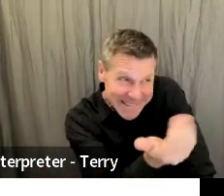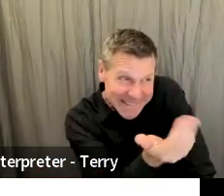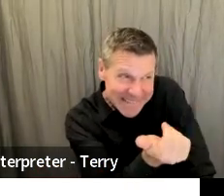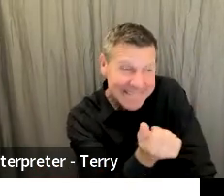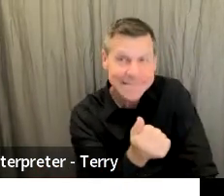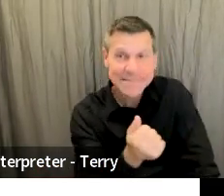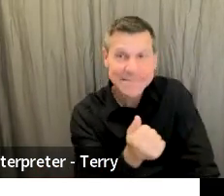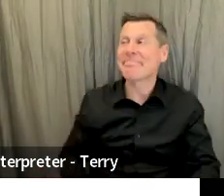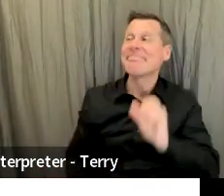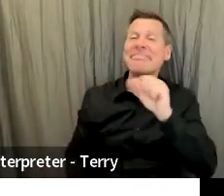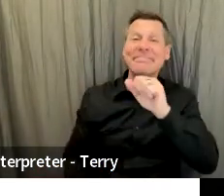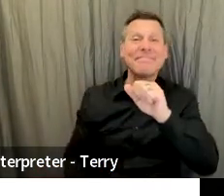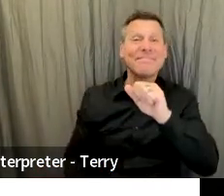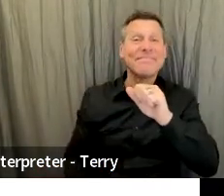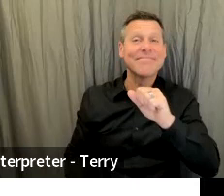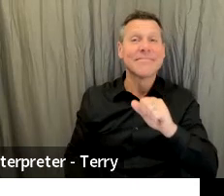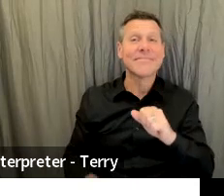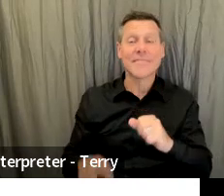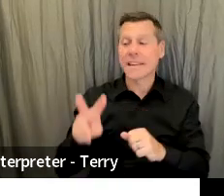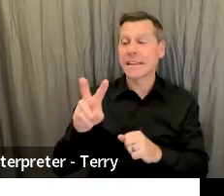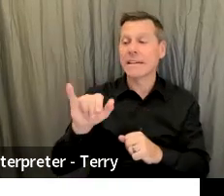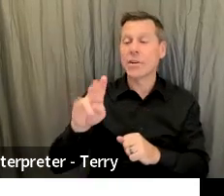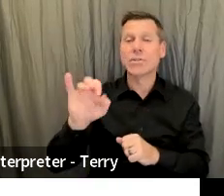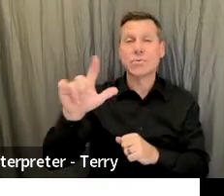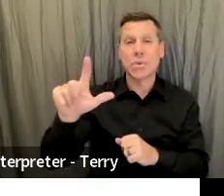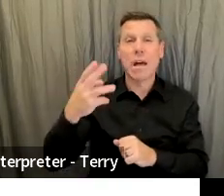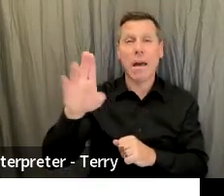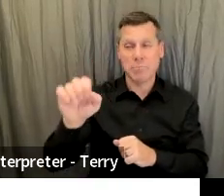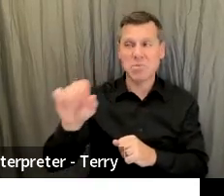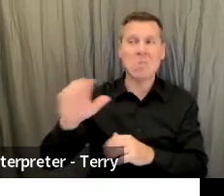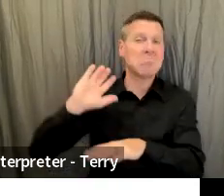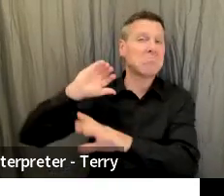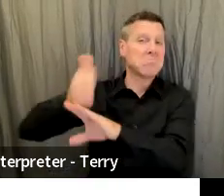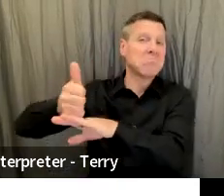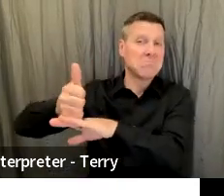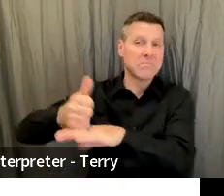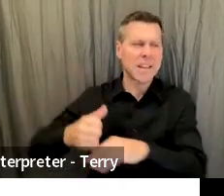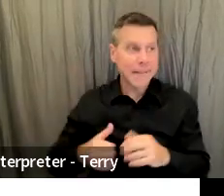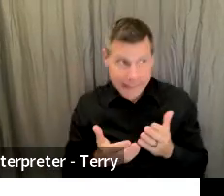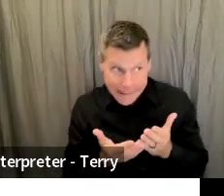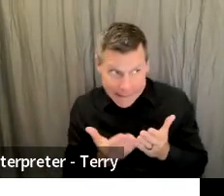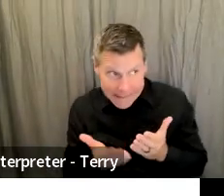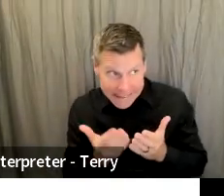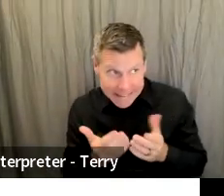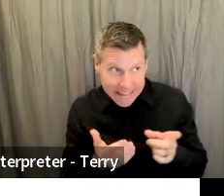Yeah, you can make it take it in the virtual hub for faculty. And is it that easy? Just did you get one or multiple